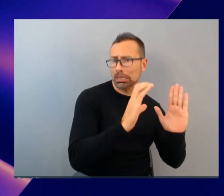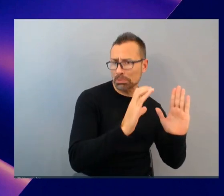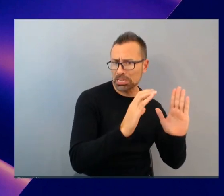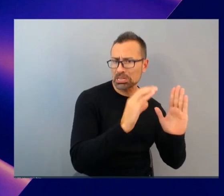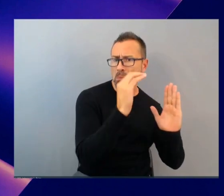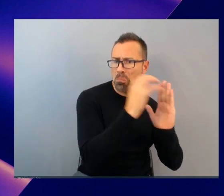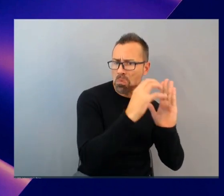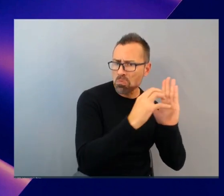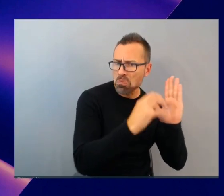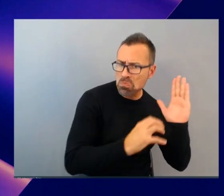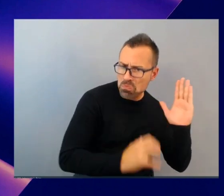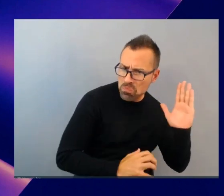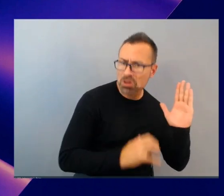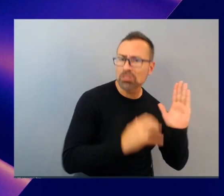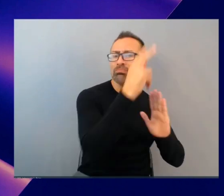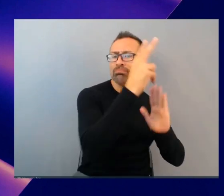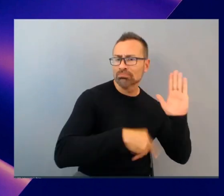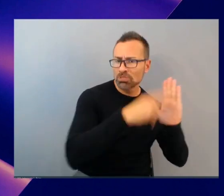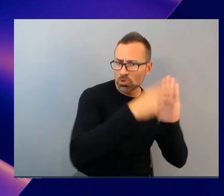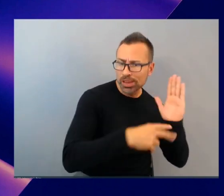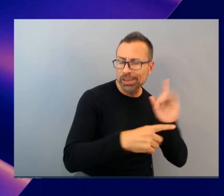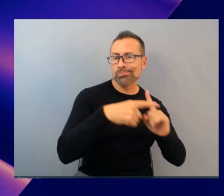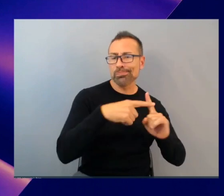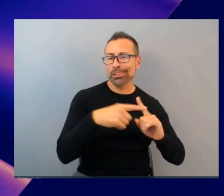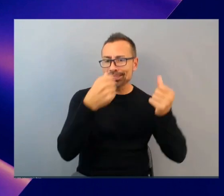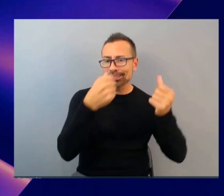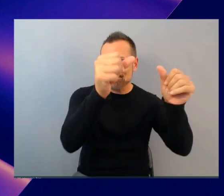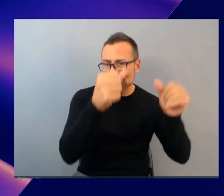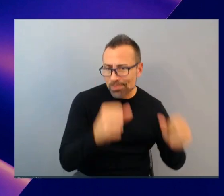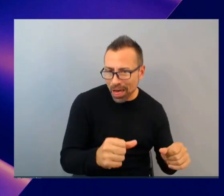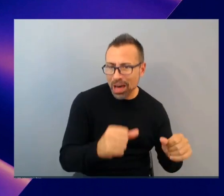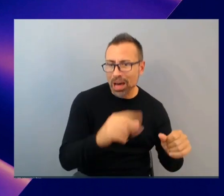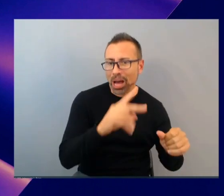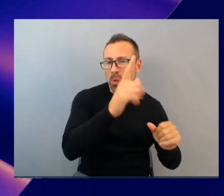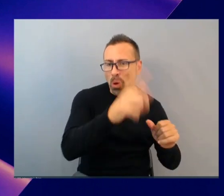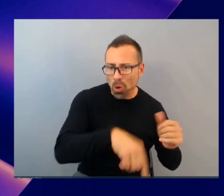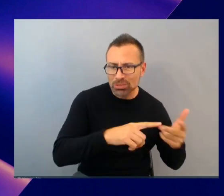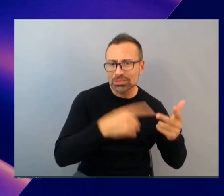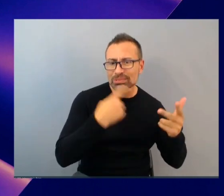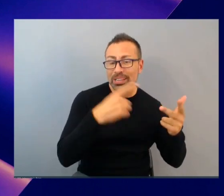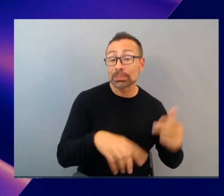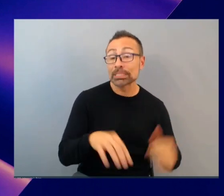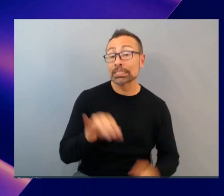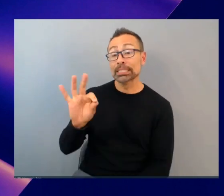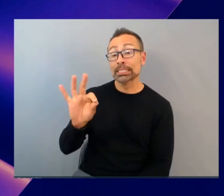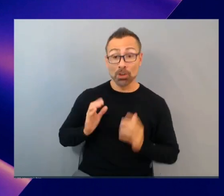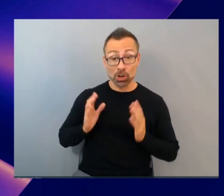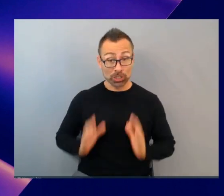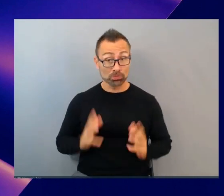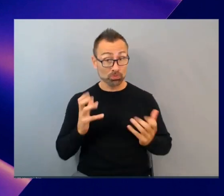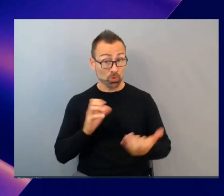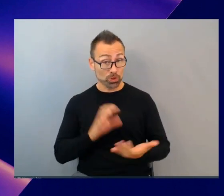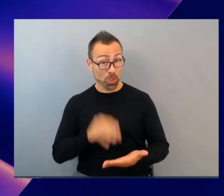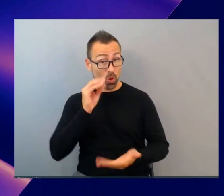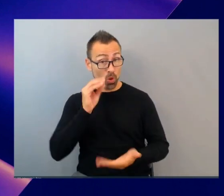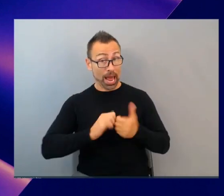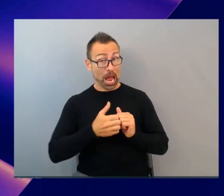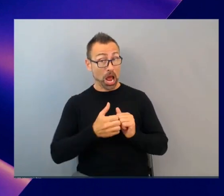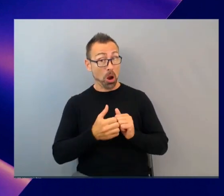And blogs. - Blog posts. [Aaron] Yes. Announcements and everything. If customers wants to learn by attending to